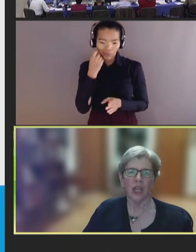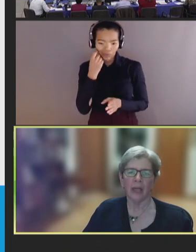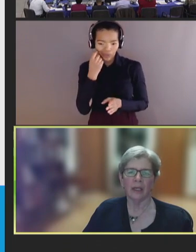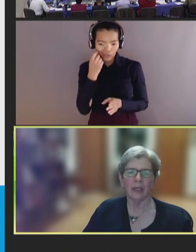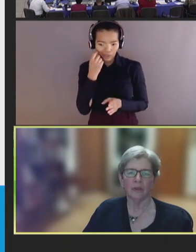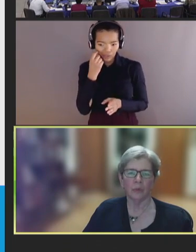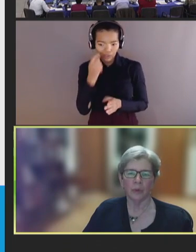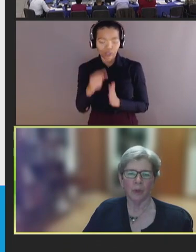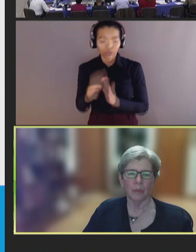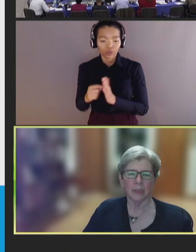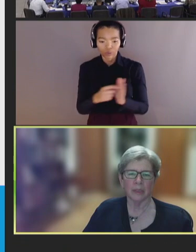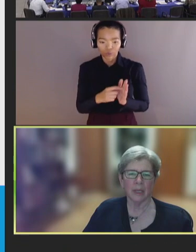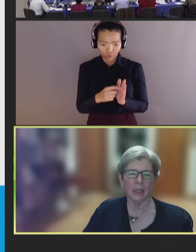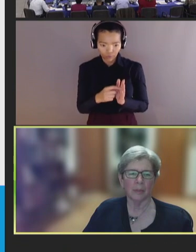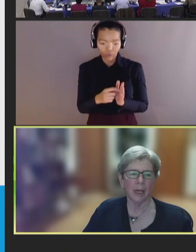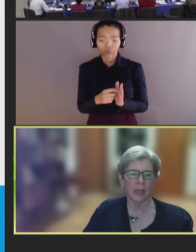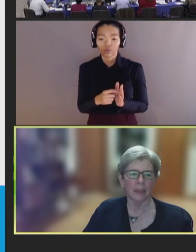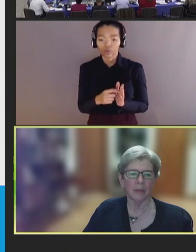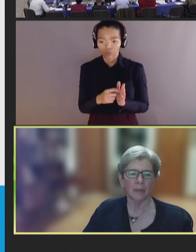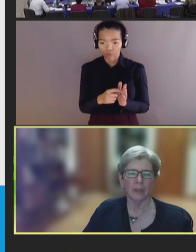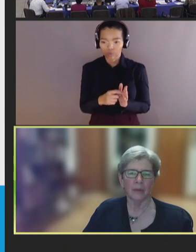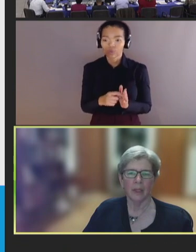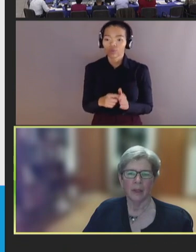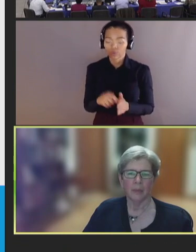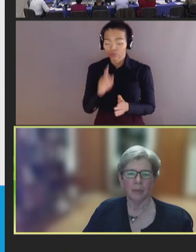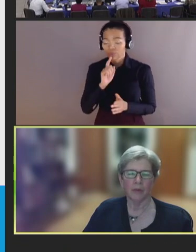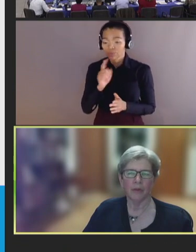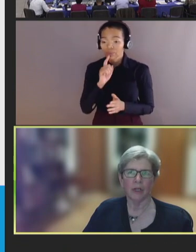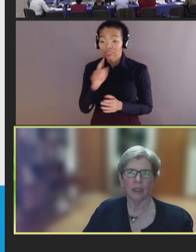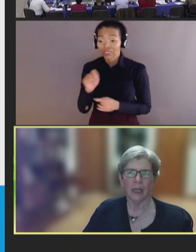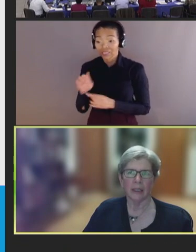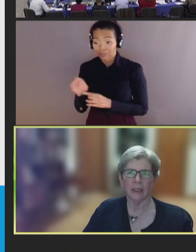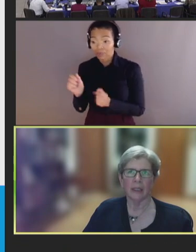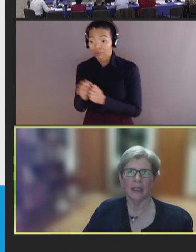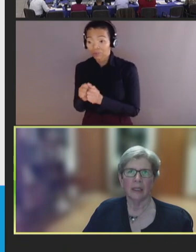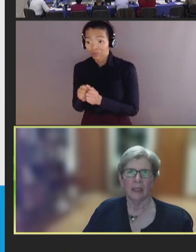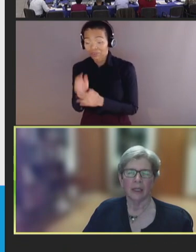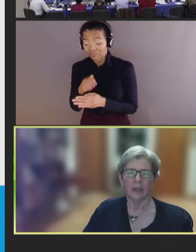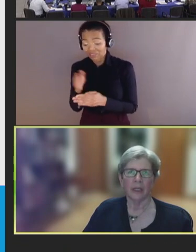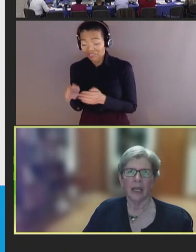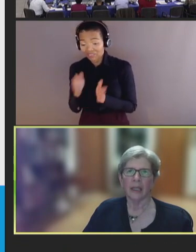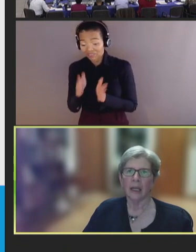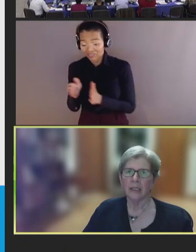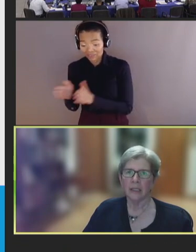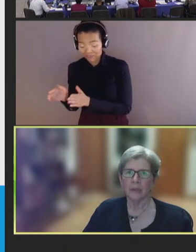candidates with robust data behind them that people feel are likely not only to get licensed,